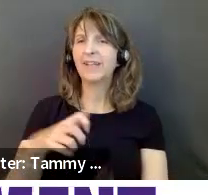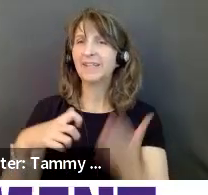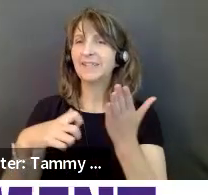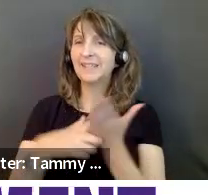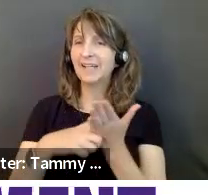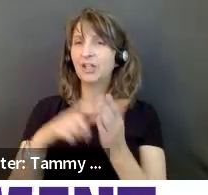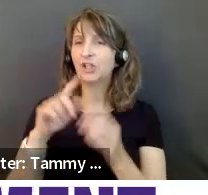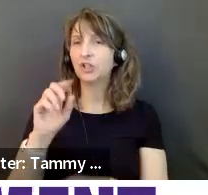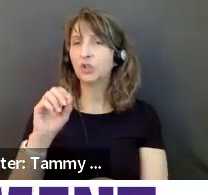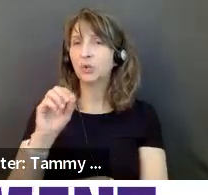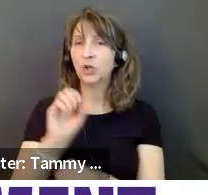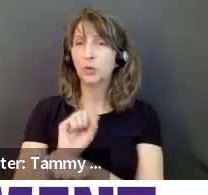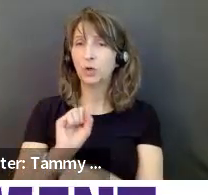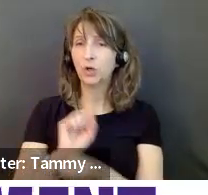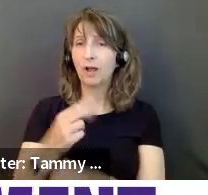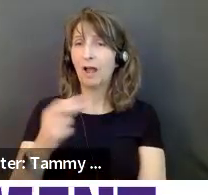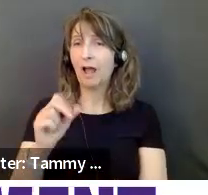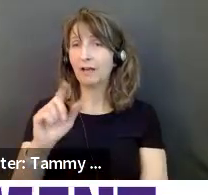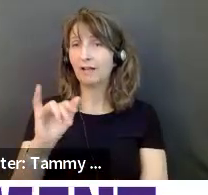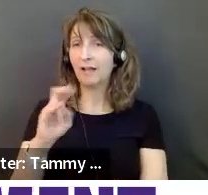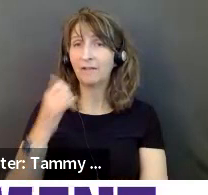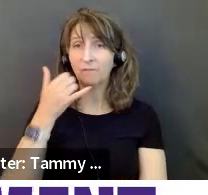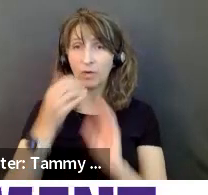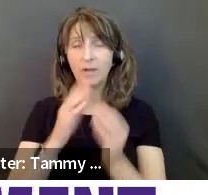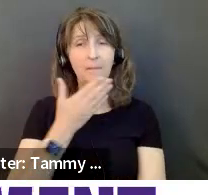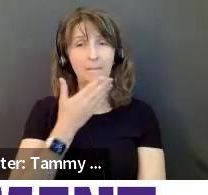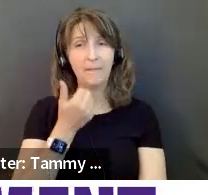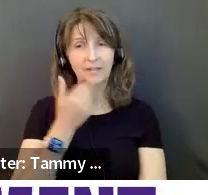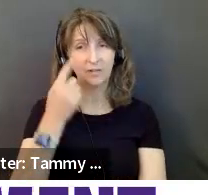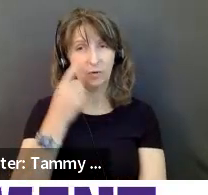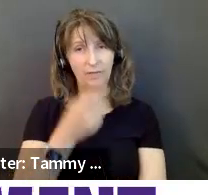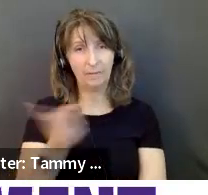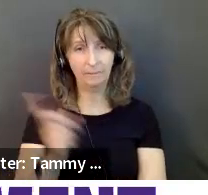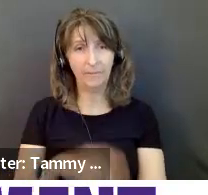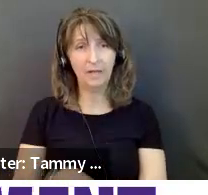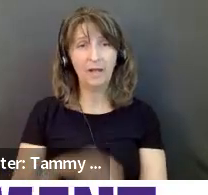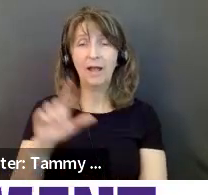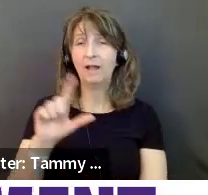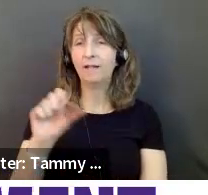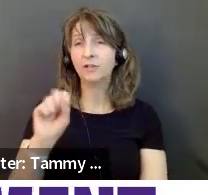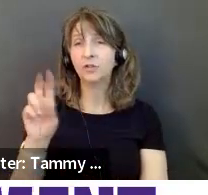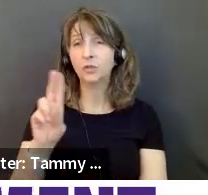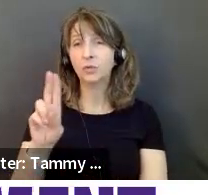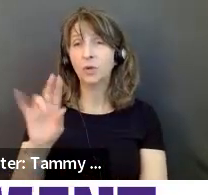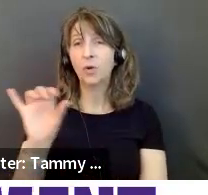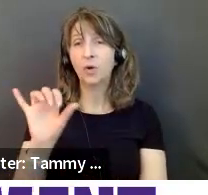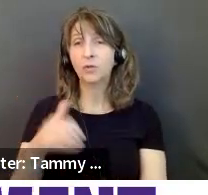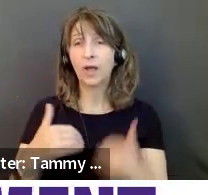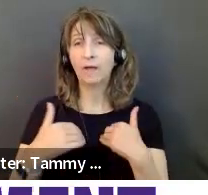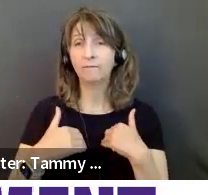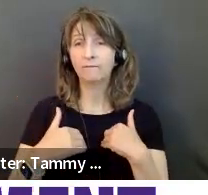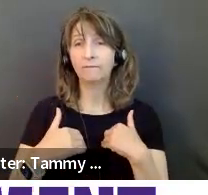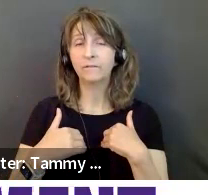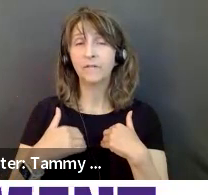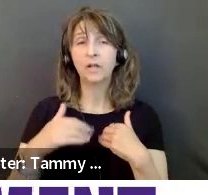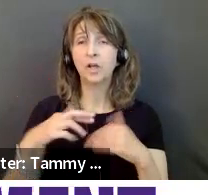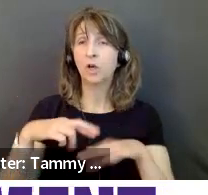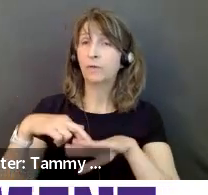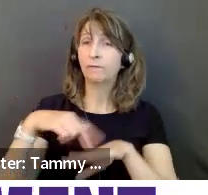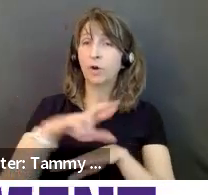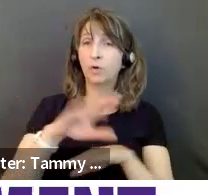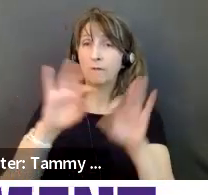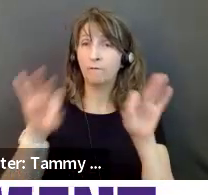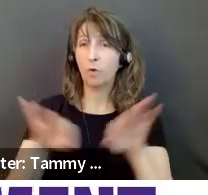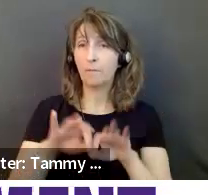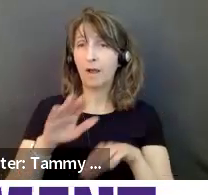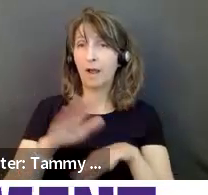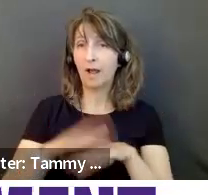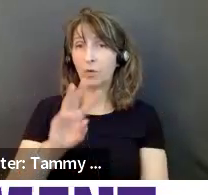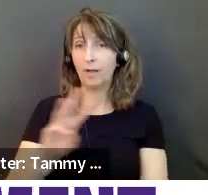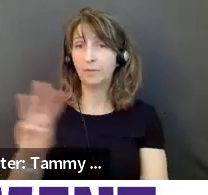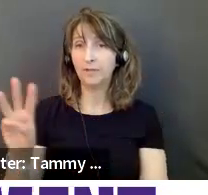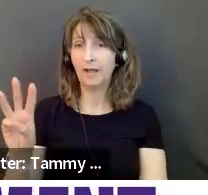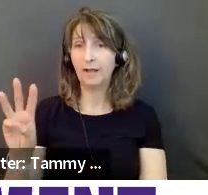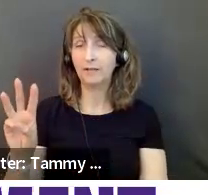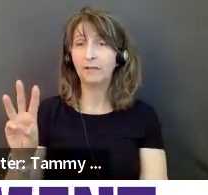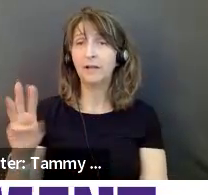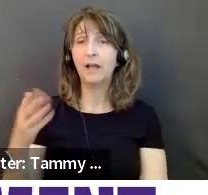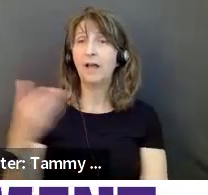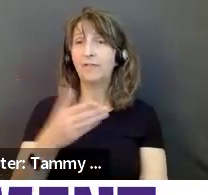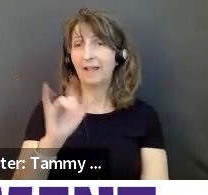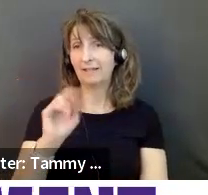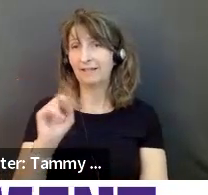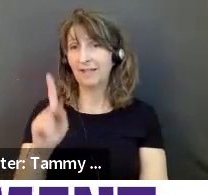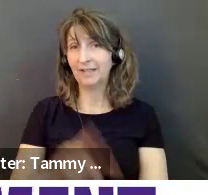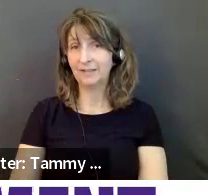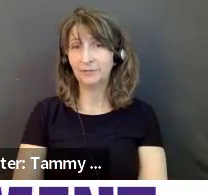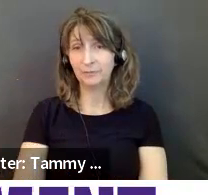Lsu also has a a beneficiary referral form on our website at the link that you see on this particular slide here.